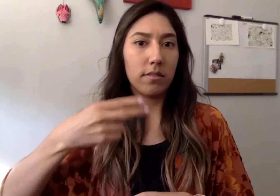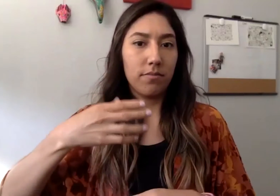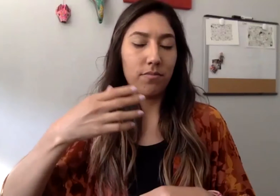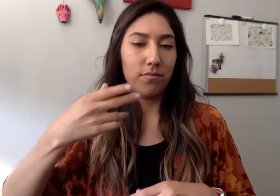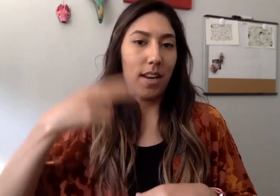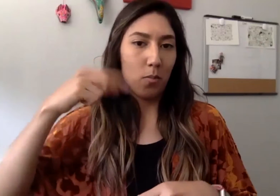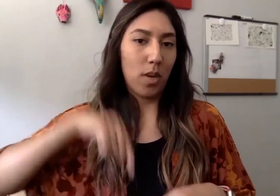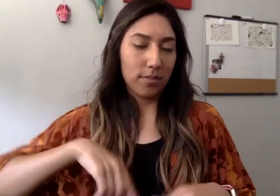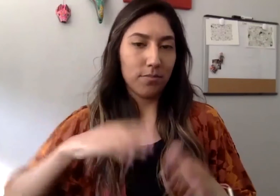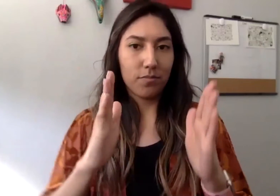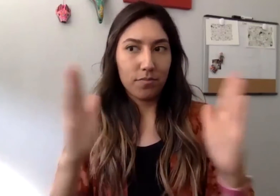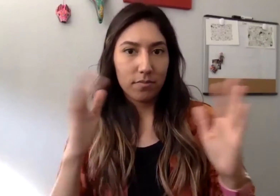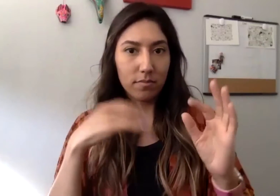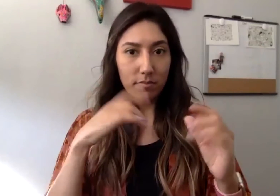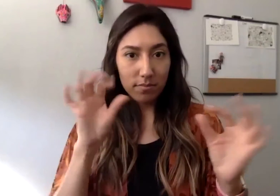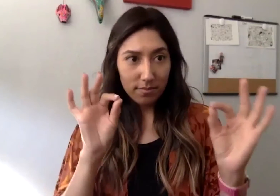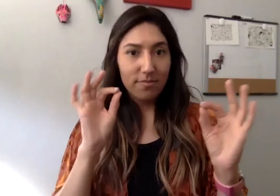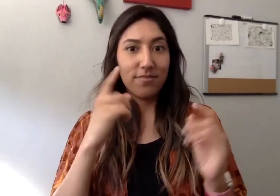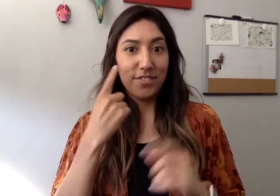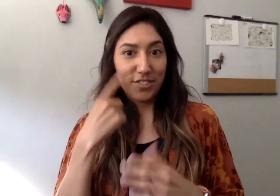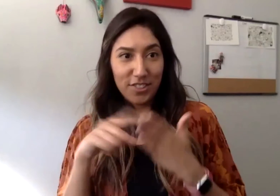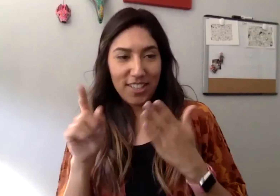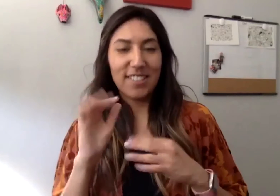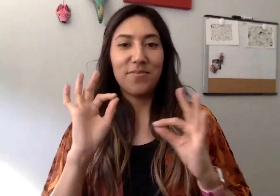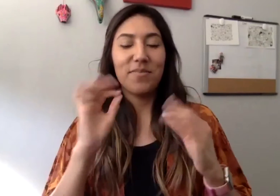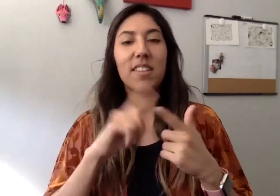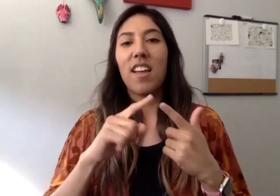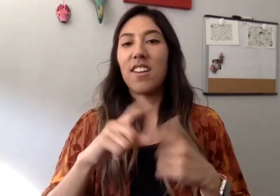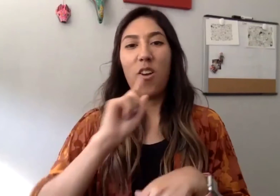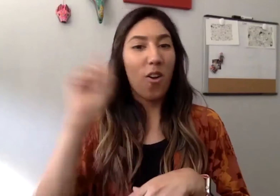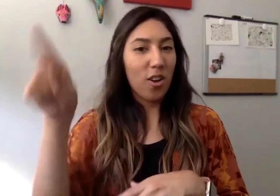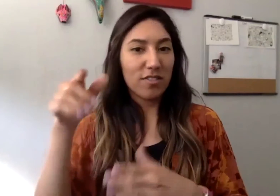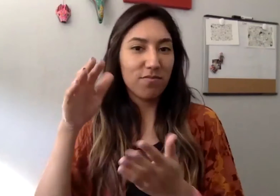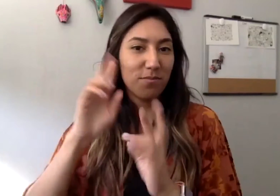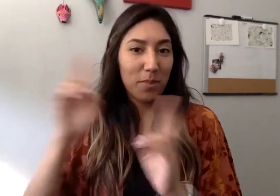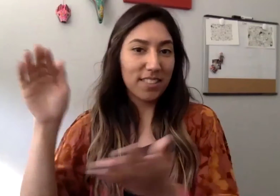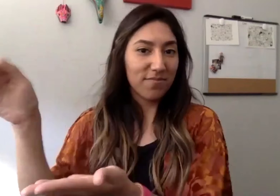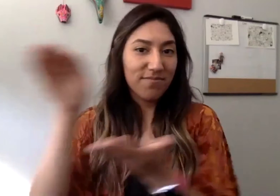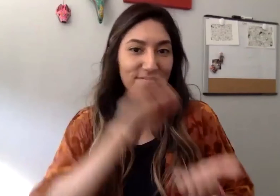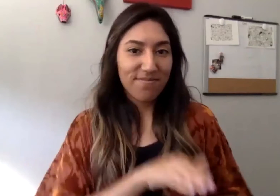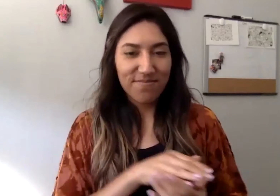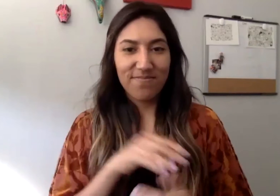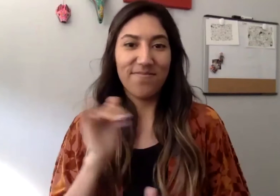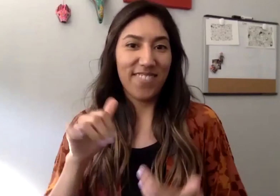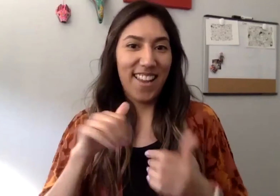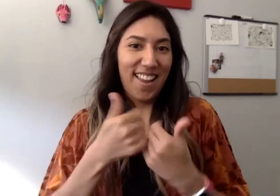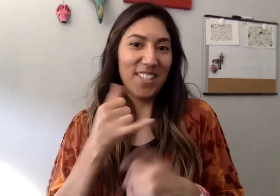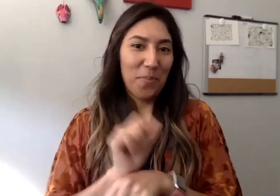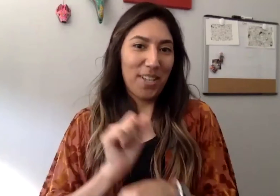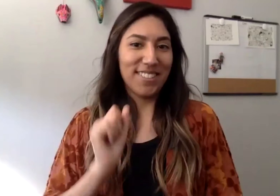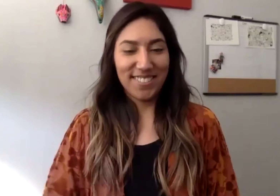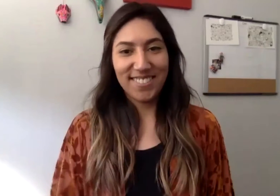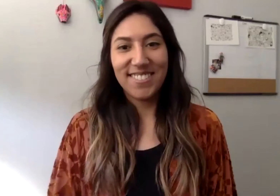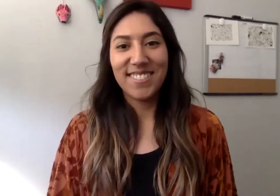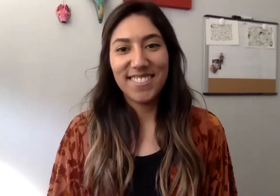order and my artwork was printed.